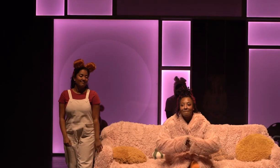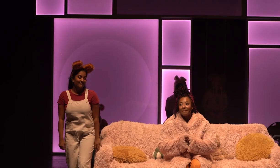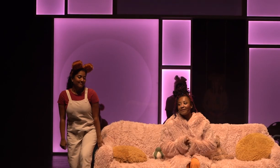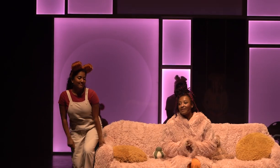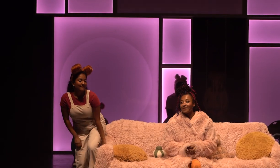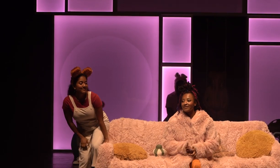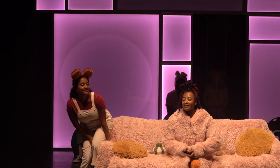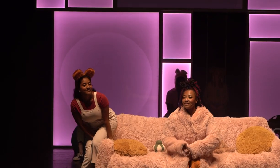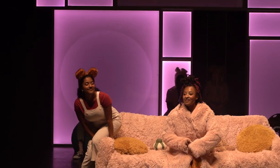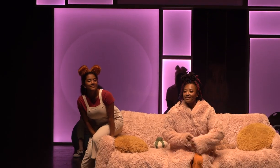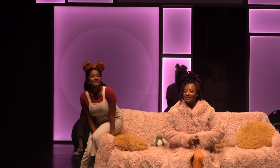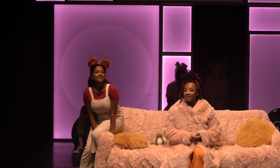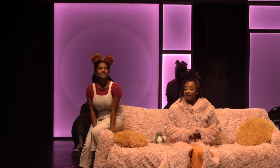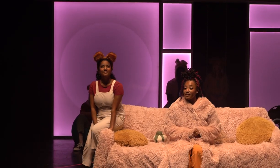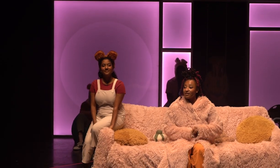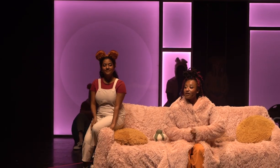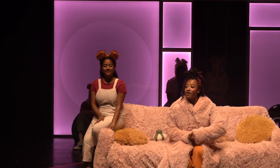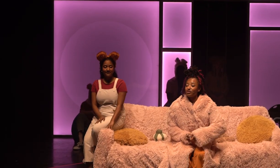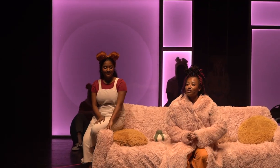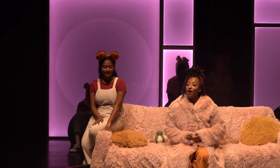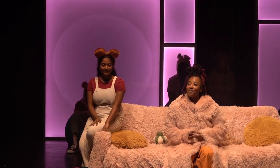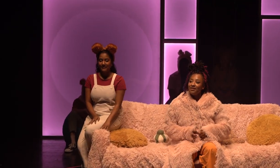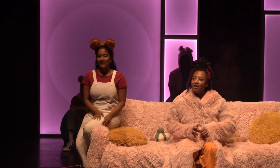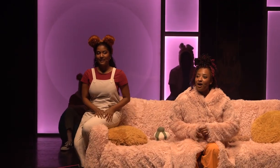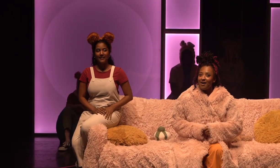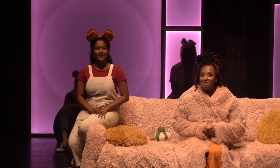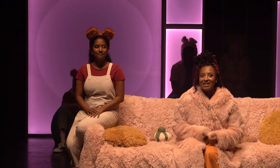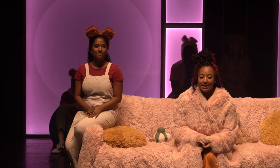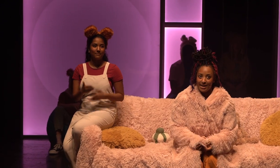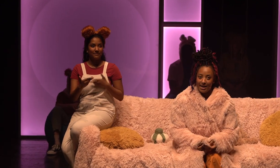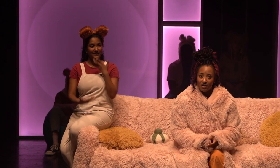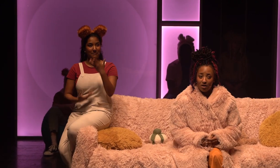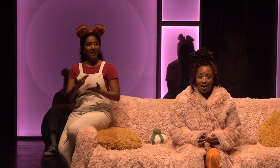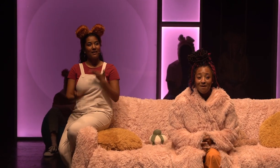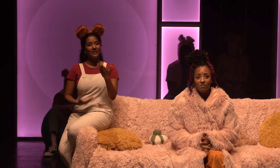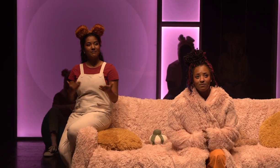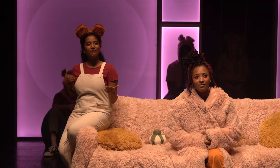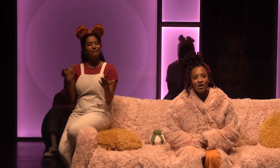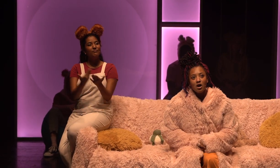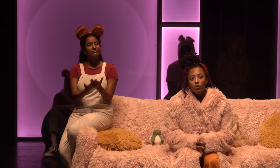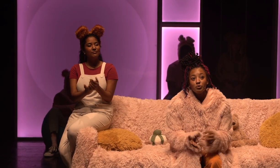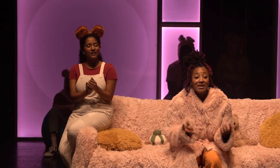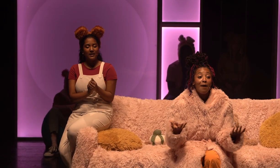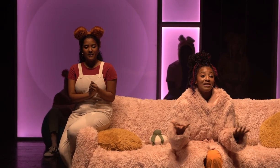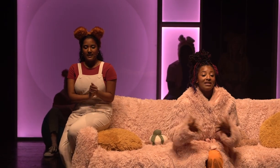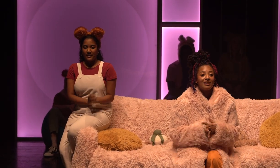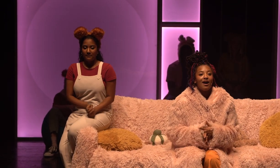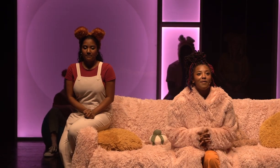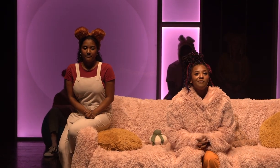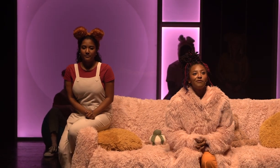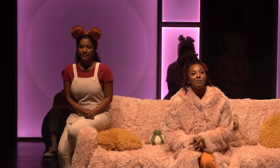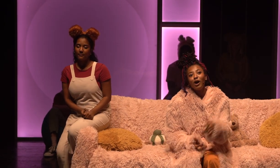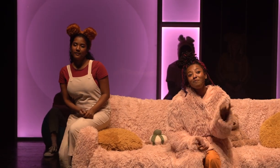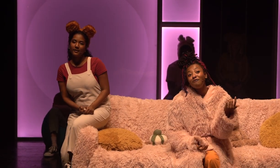So, basically, um, what's been happening is that, um, for the past month